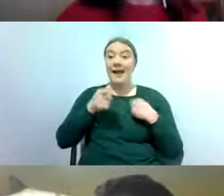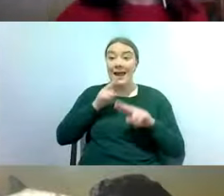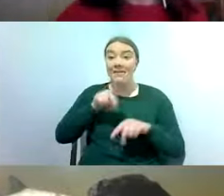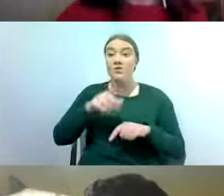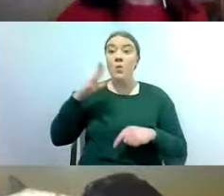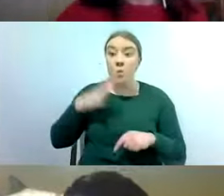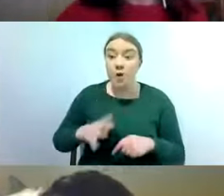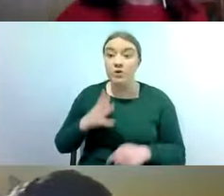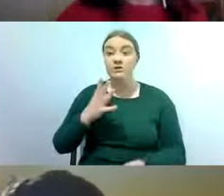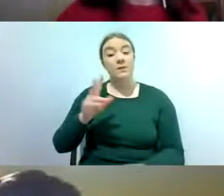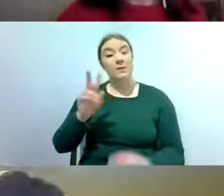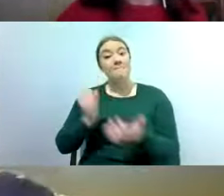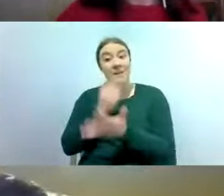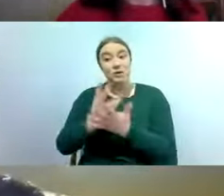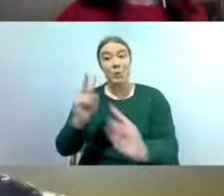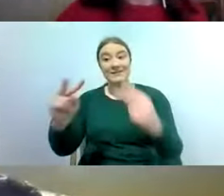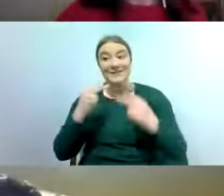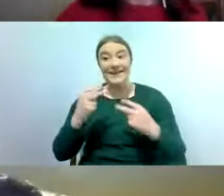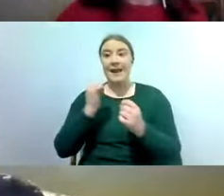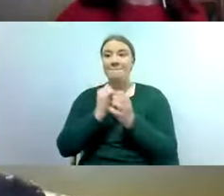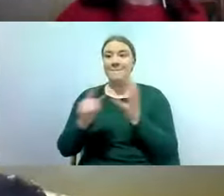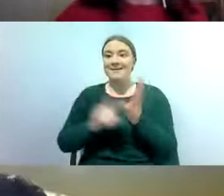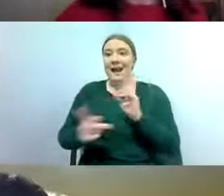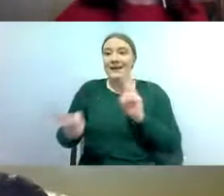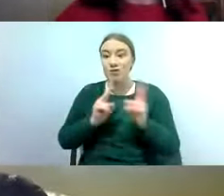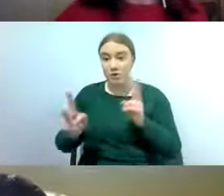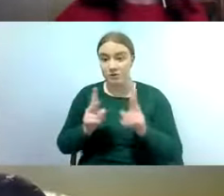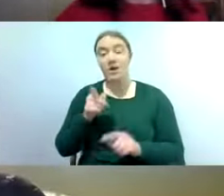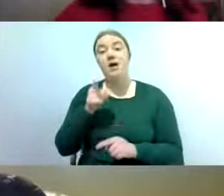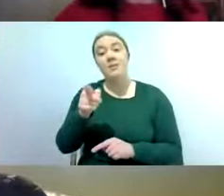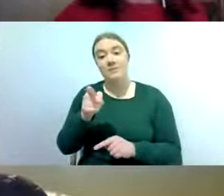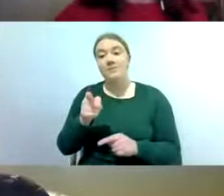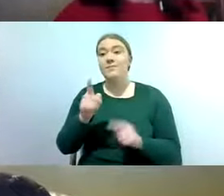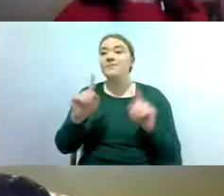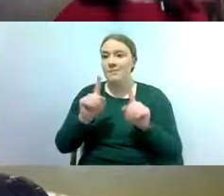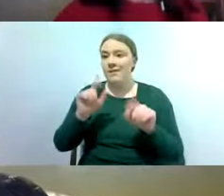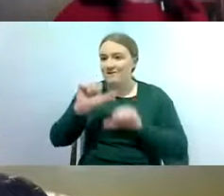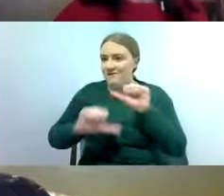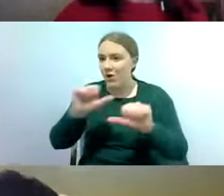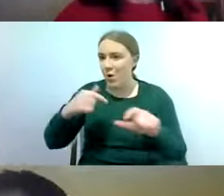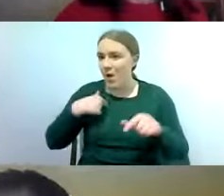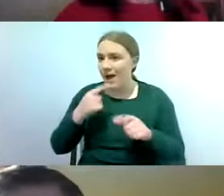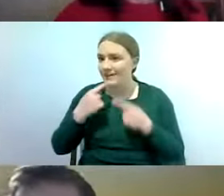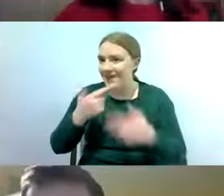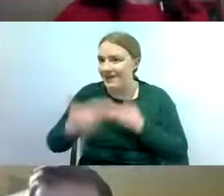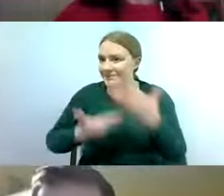use of the british sign language interpreter then please follow these instructions so number one